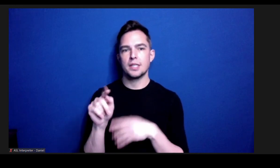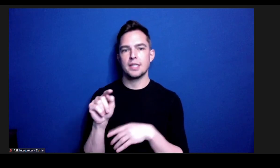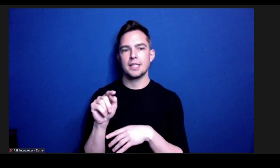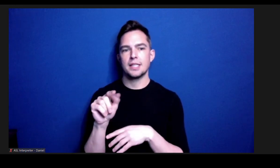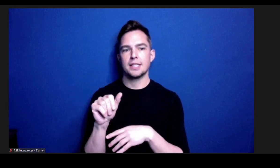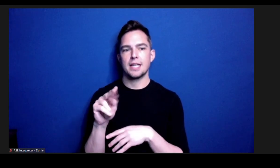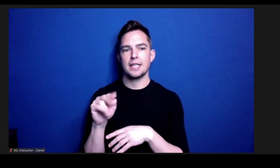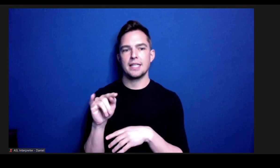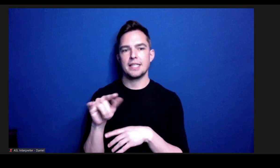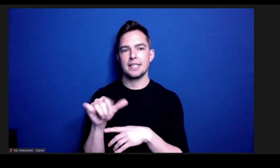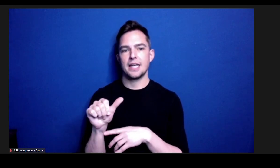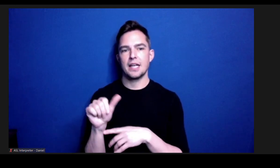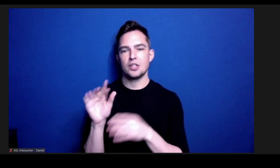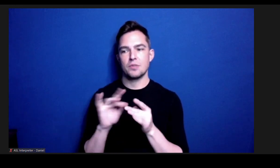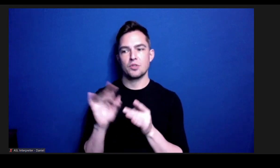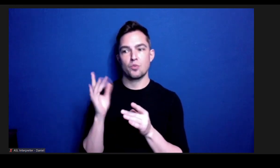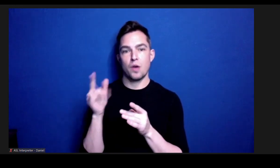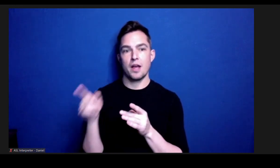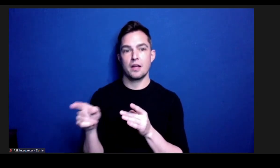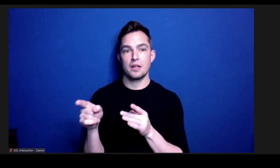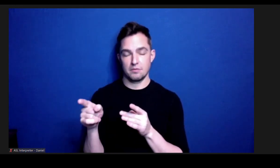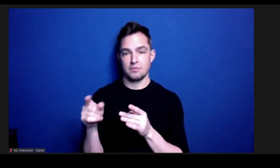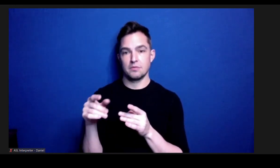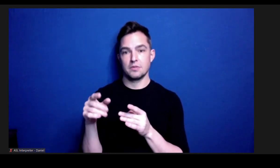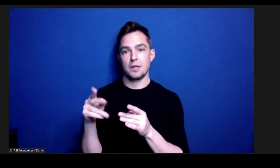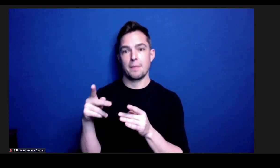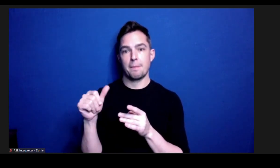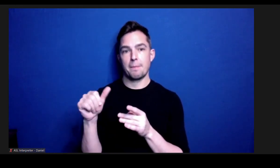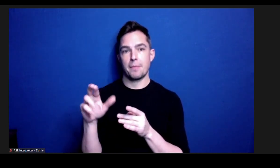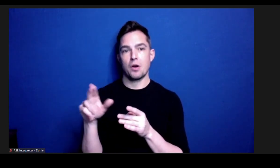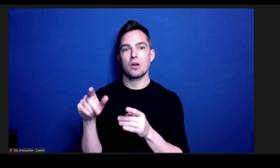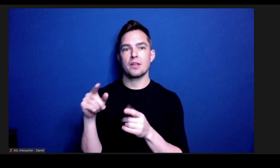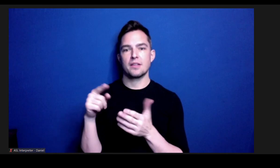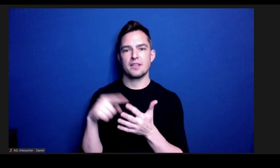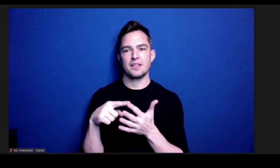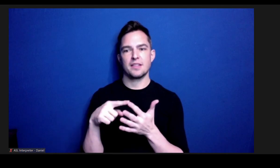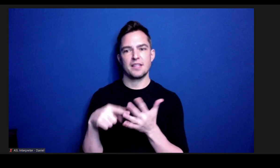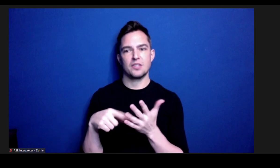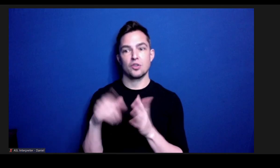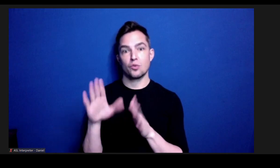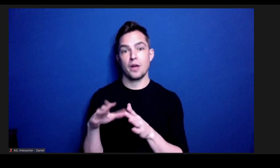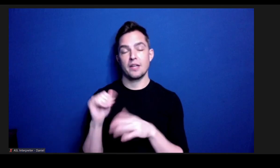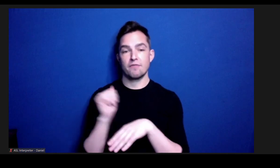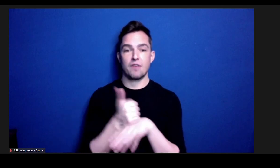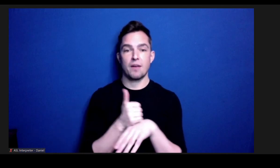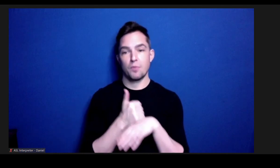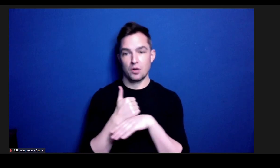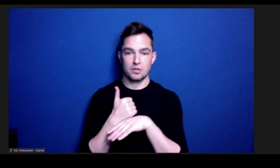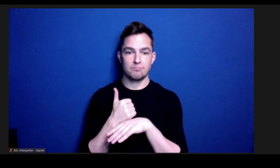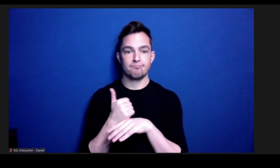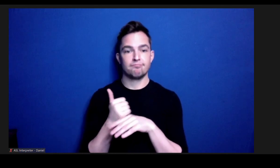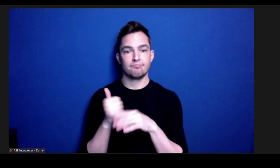why are. These are some great frameworks for doing work and approaches for doing research,